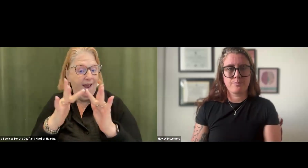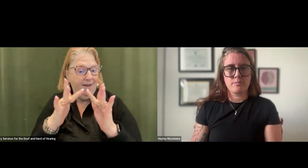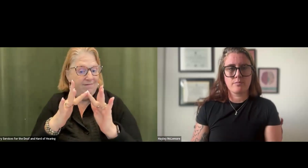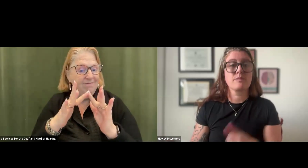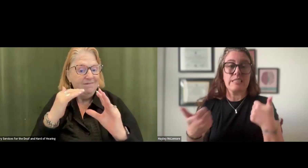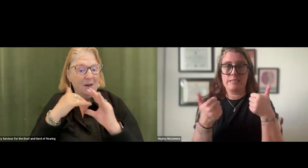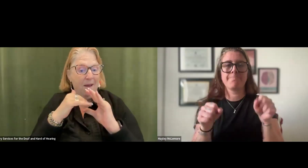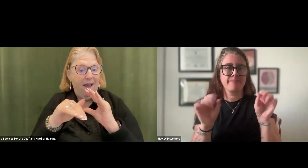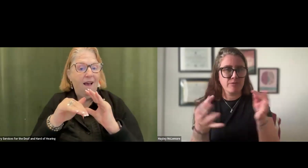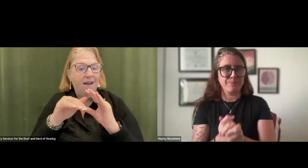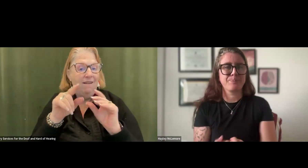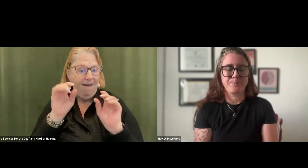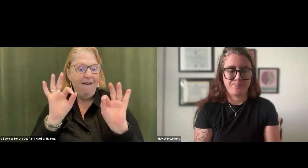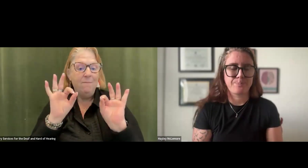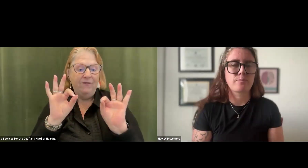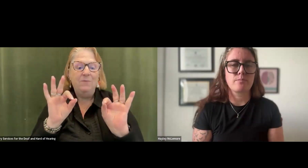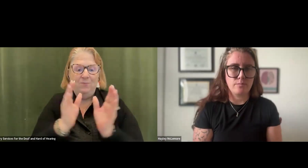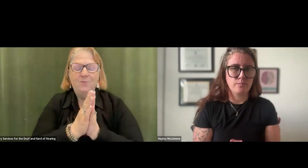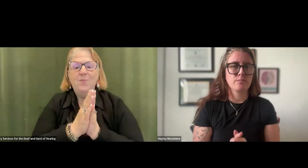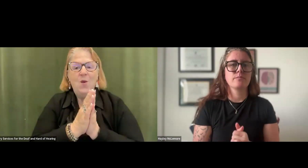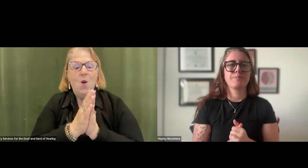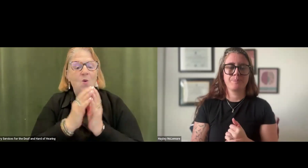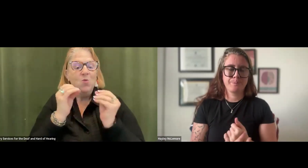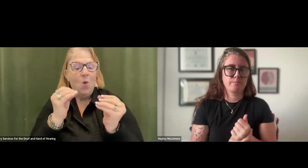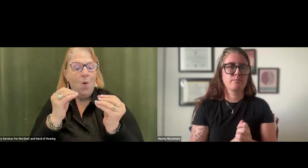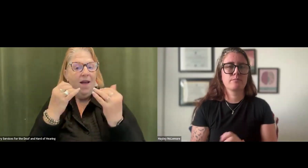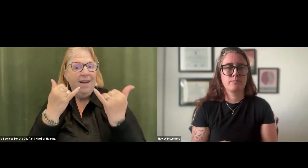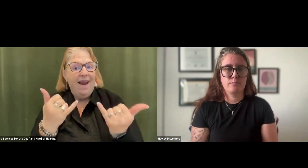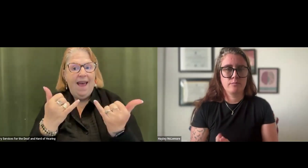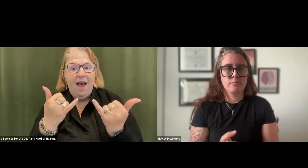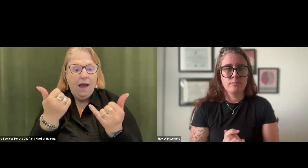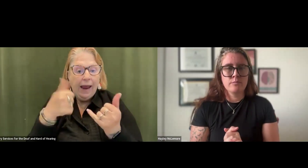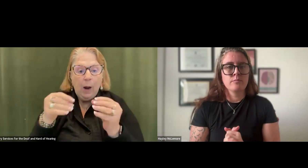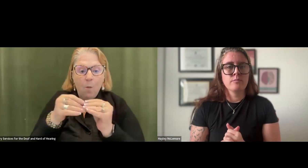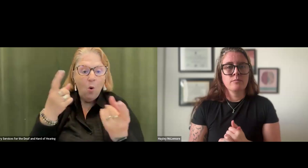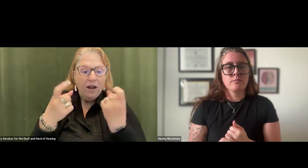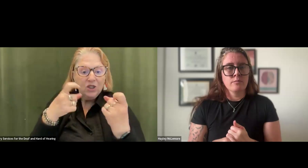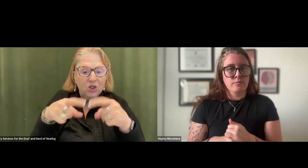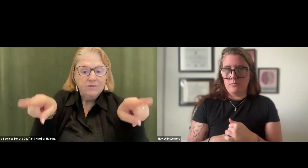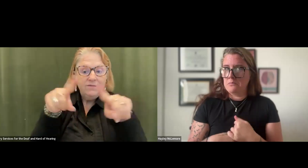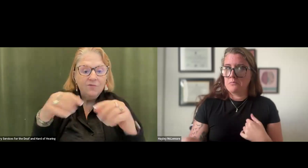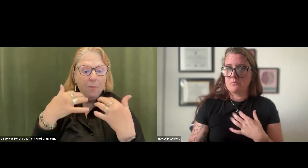I'm gonna go ahead and send out your contact information, your email and really now